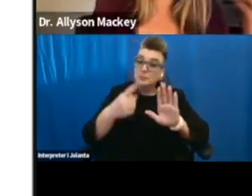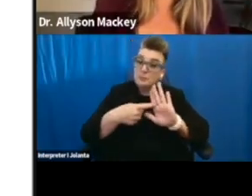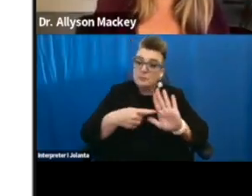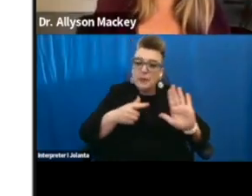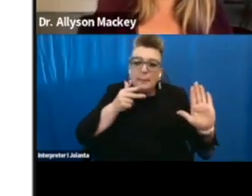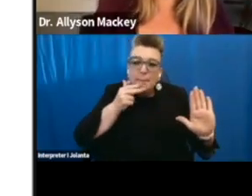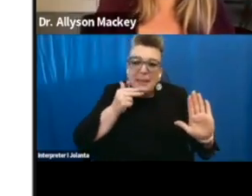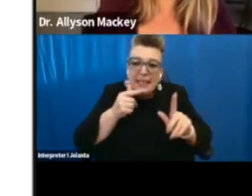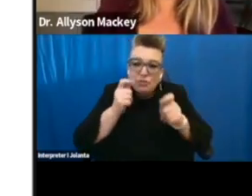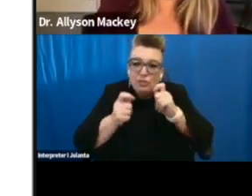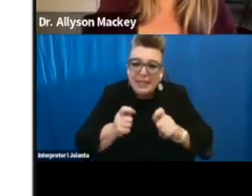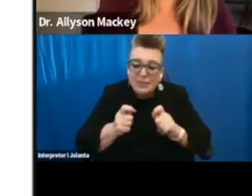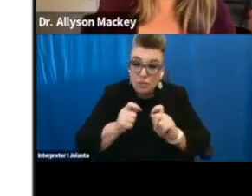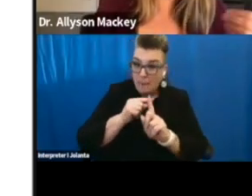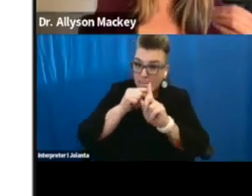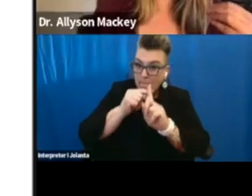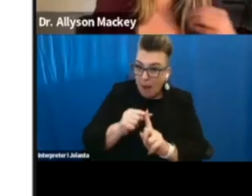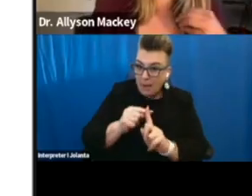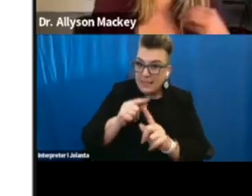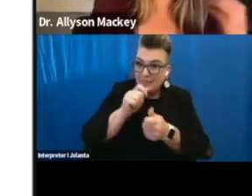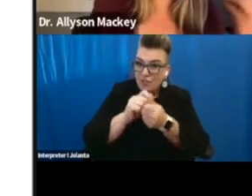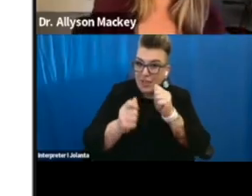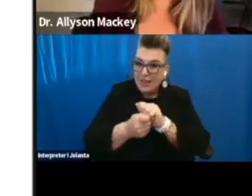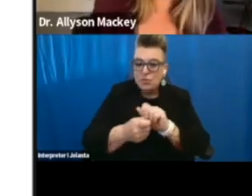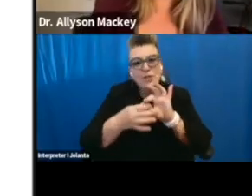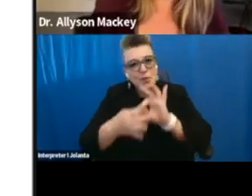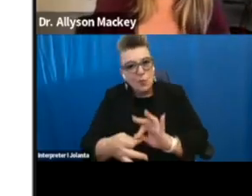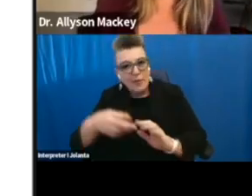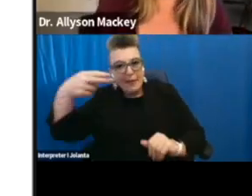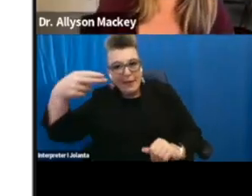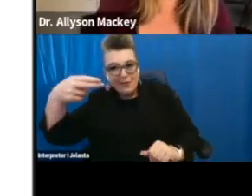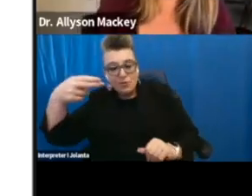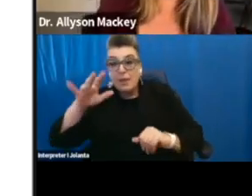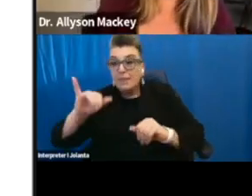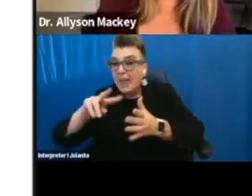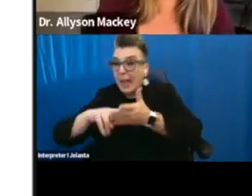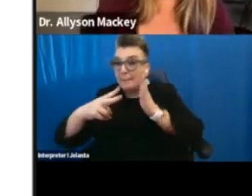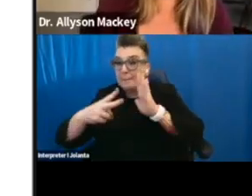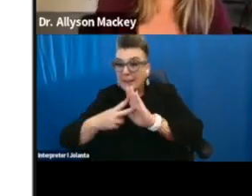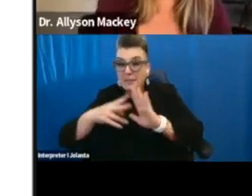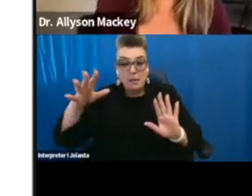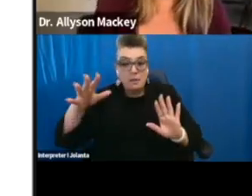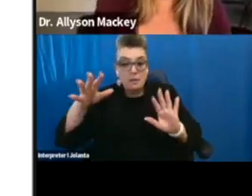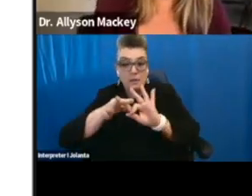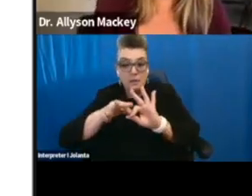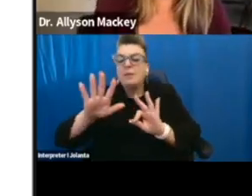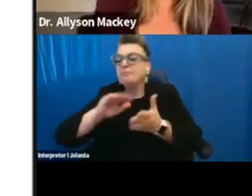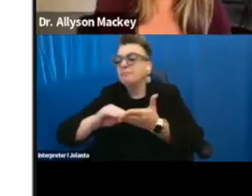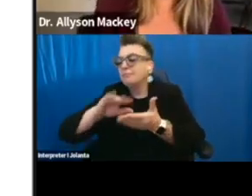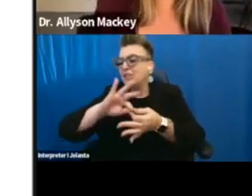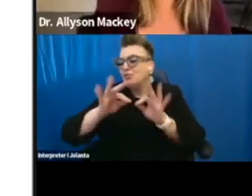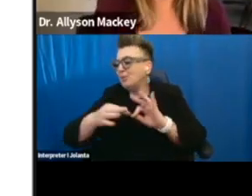positive changes with age so areas that show increased connections with age and